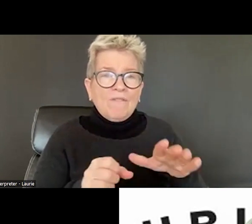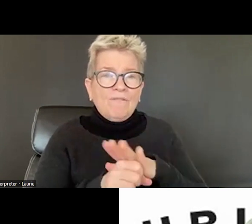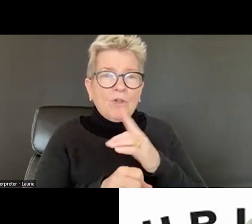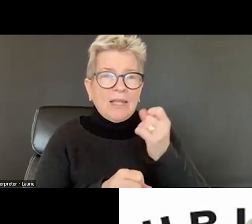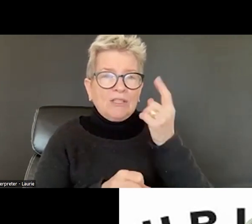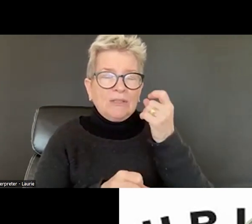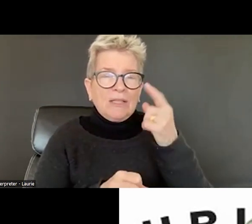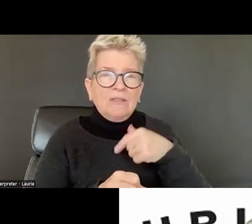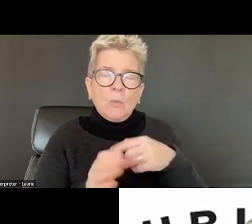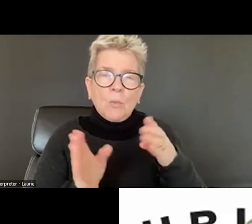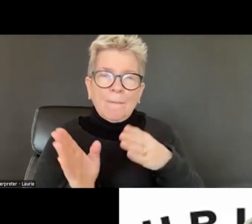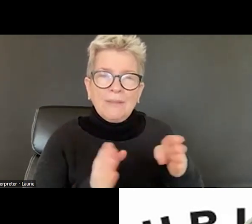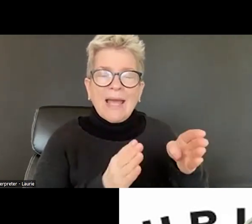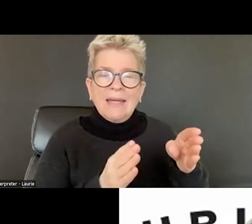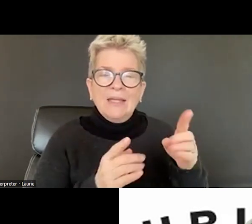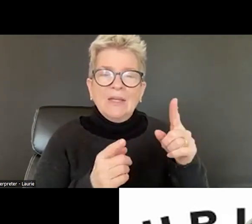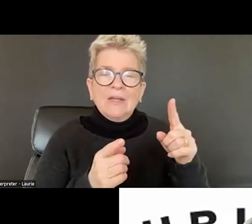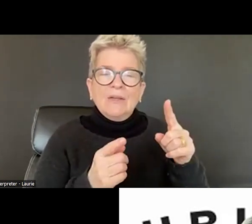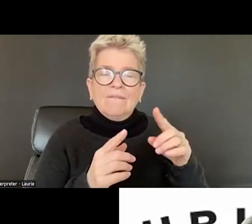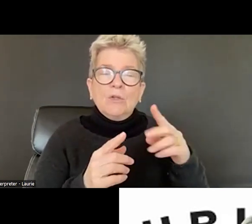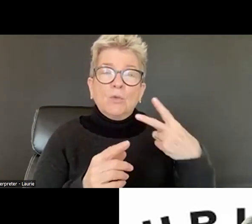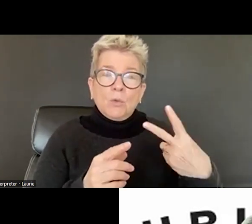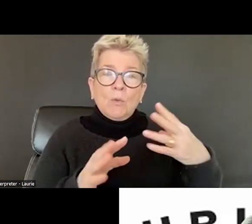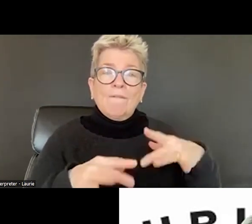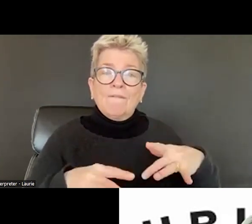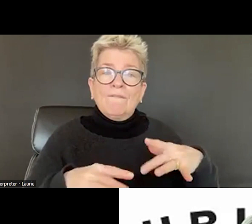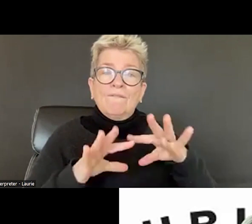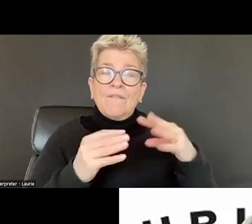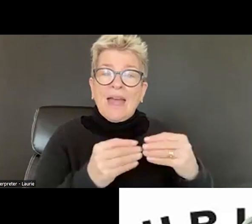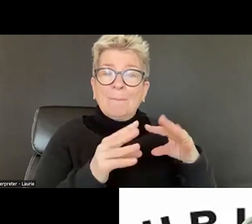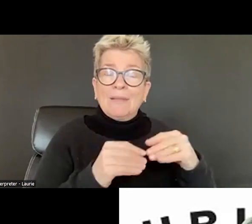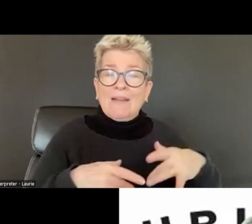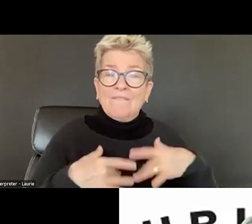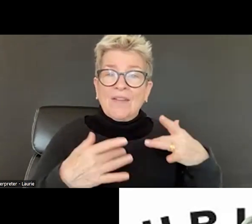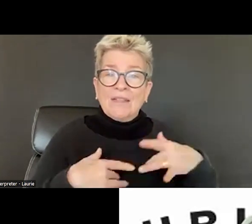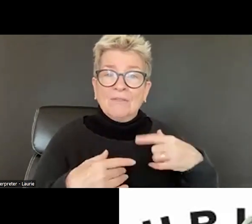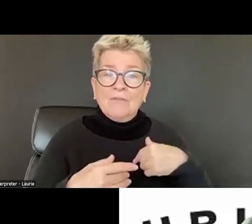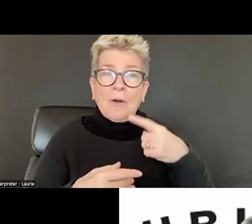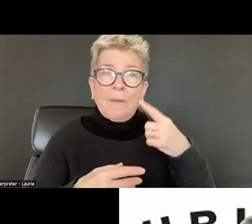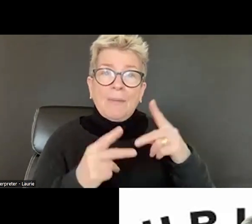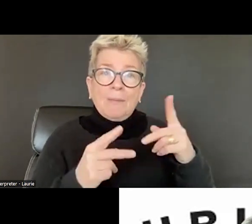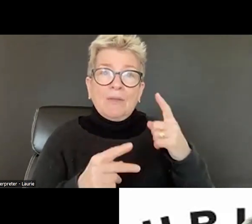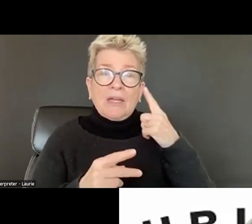planning to family events this spring for newly arrived immigrants um and we'll open that up to